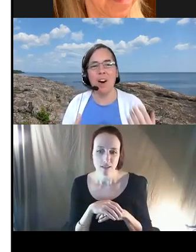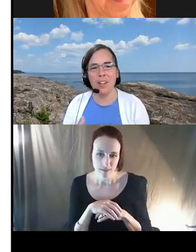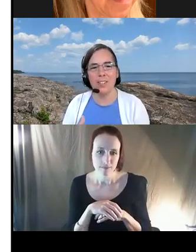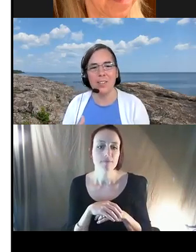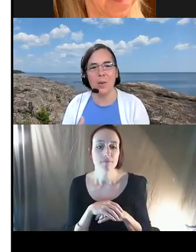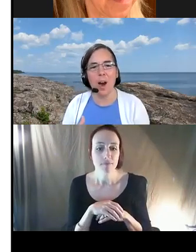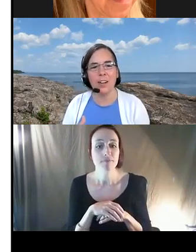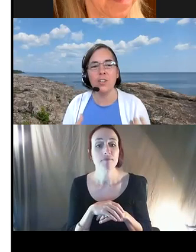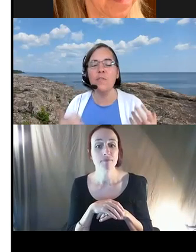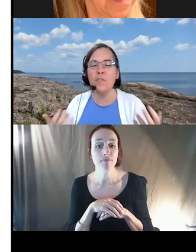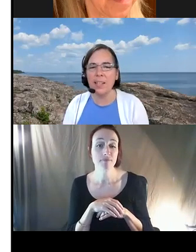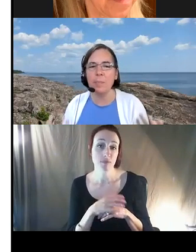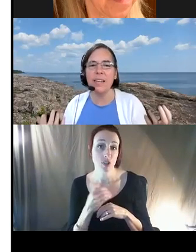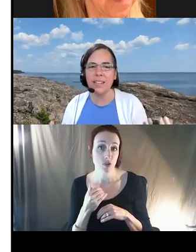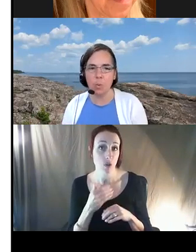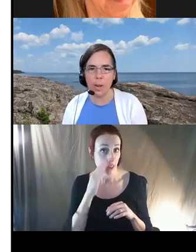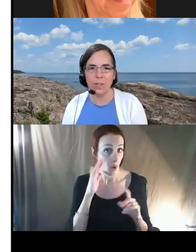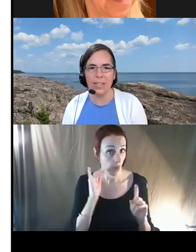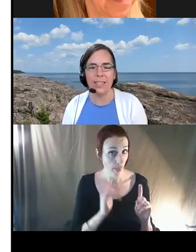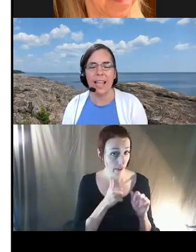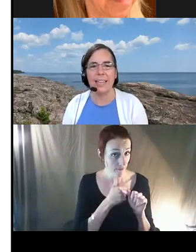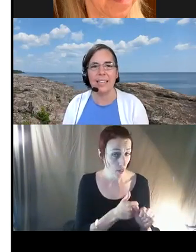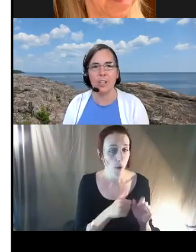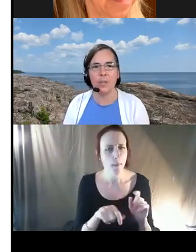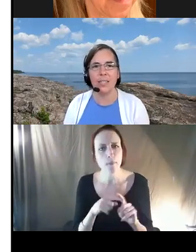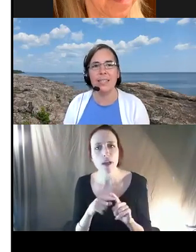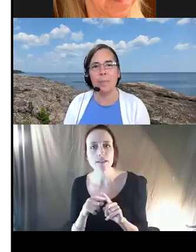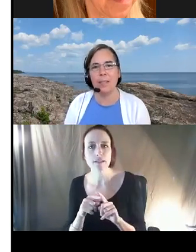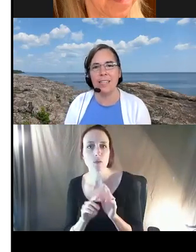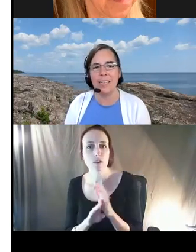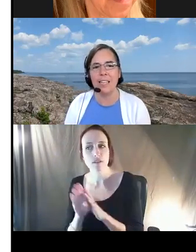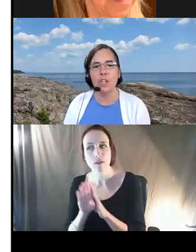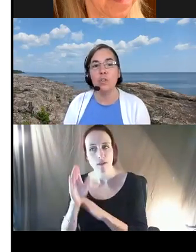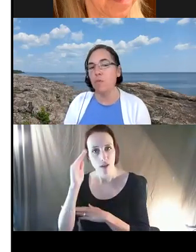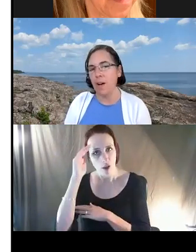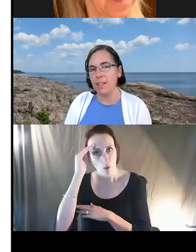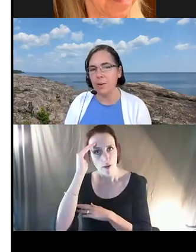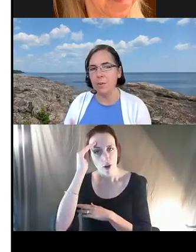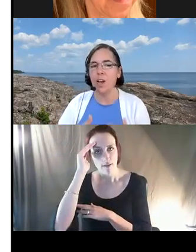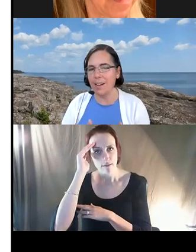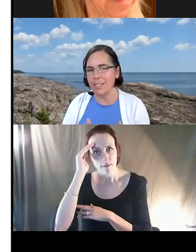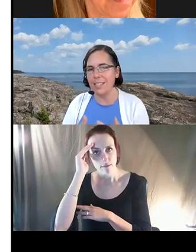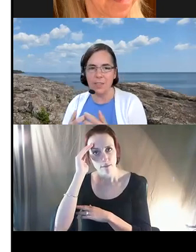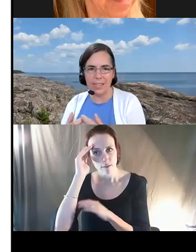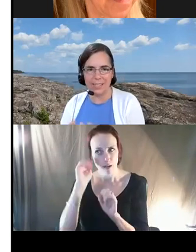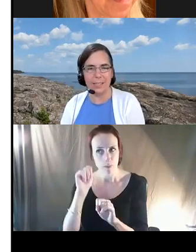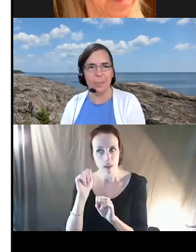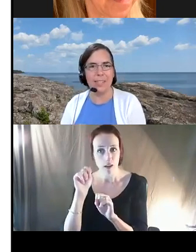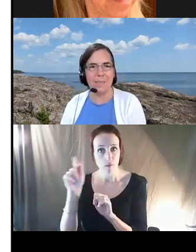also are developing an awareness and an increased ability to follow cognitive accessibility